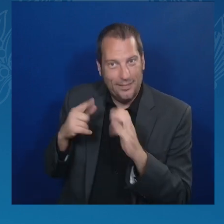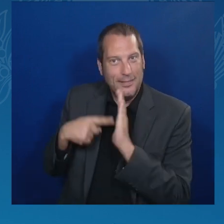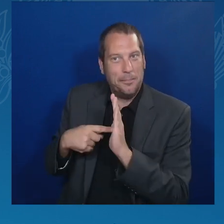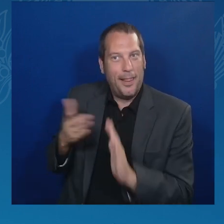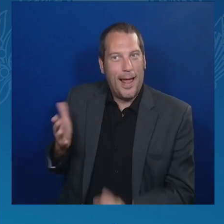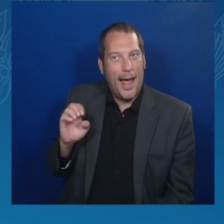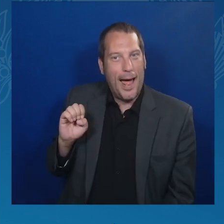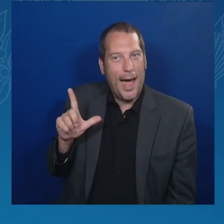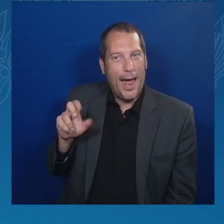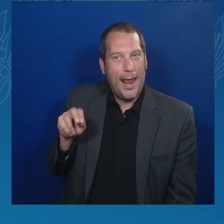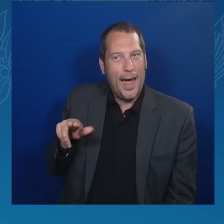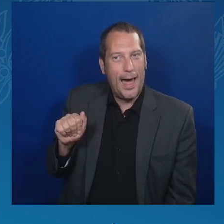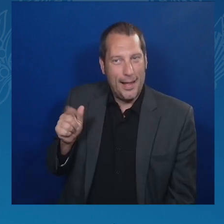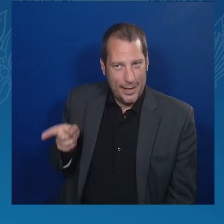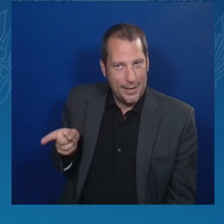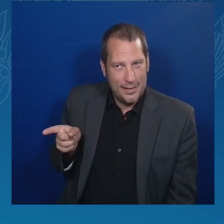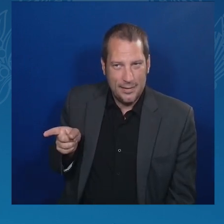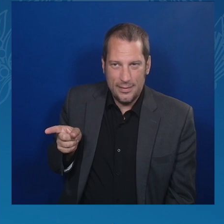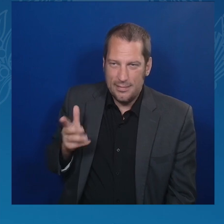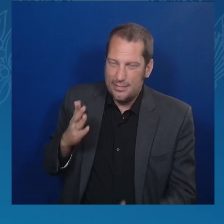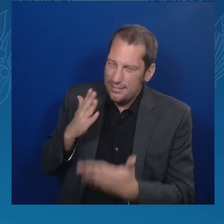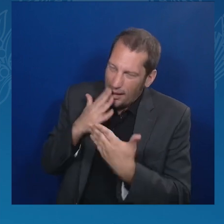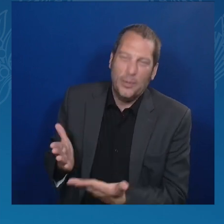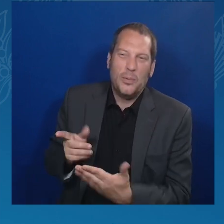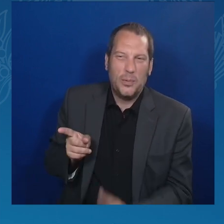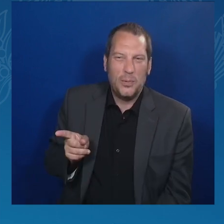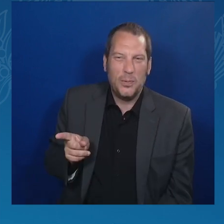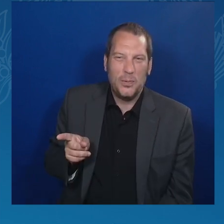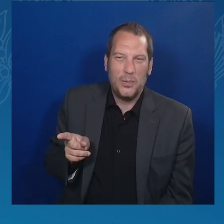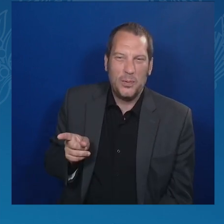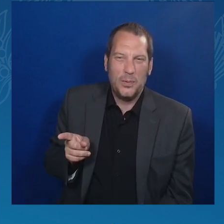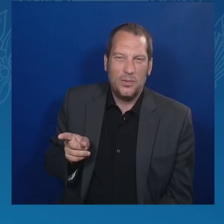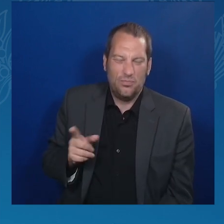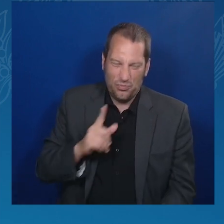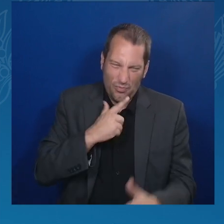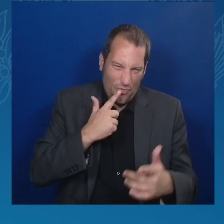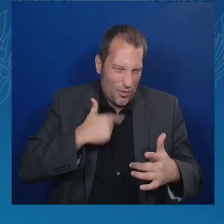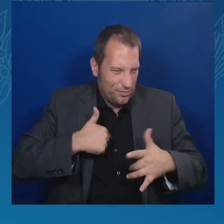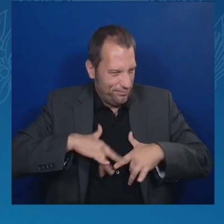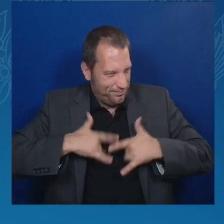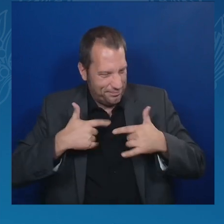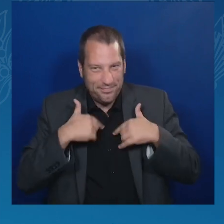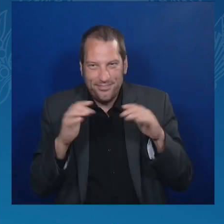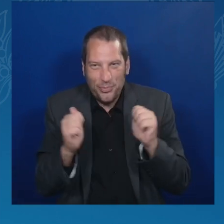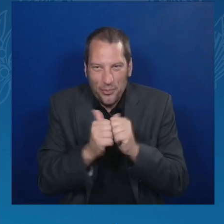So, it's good to be with everyone. Have a seat. Please have a seat. And to UNITE HERE President D.